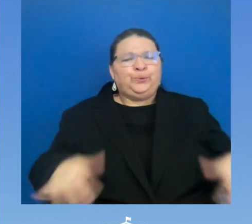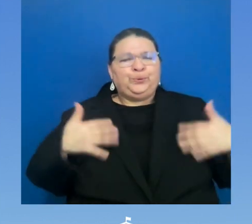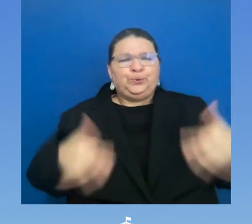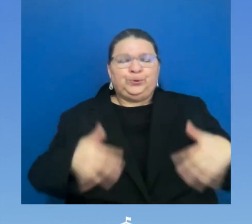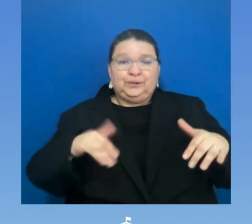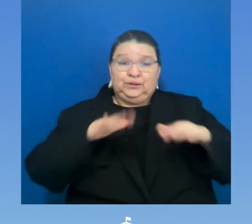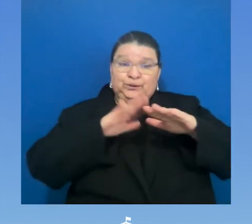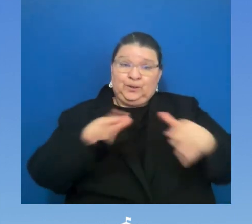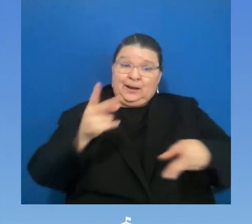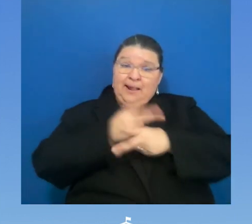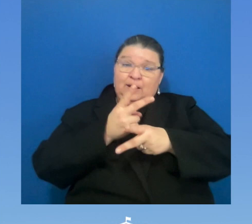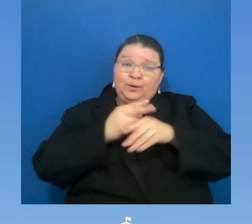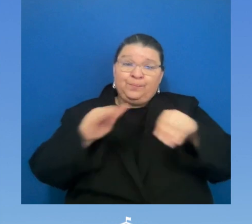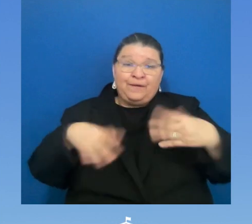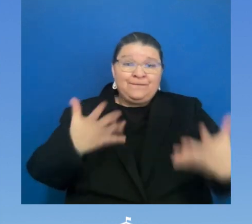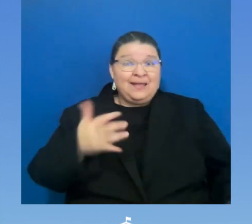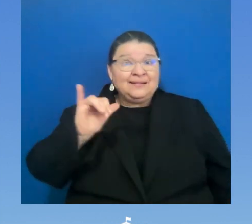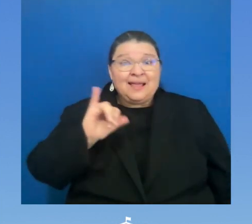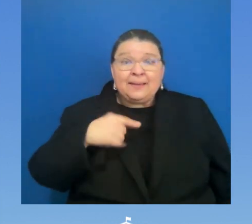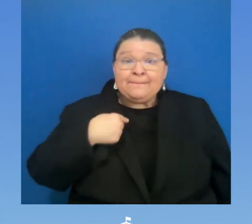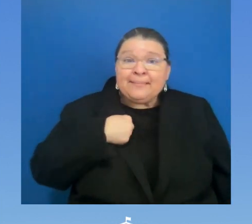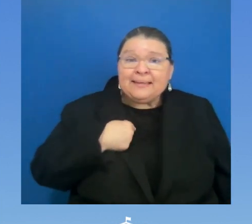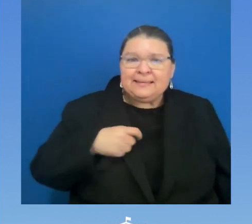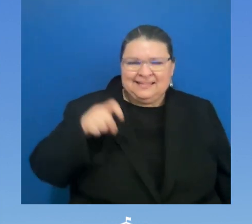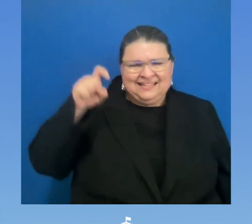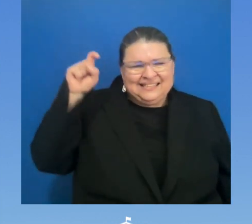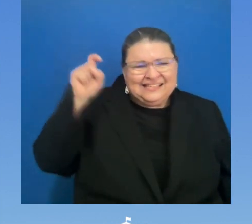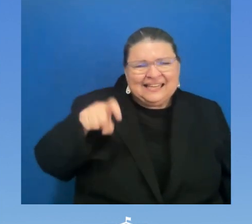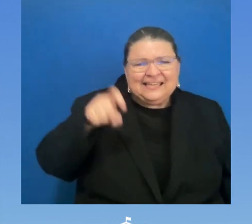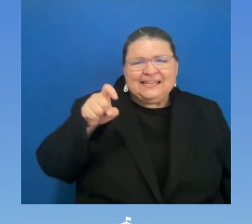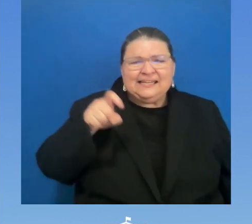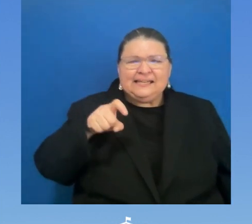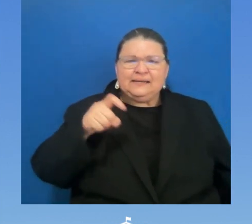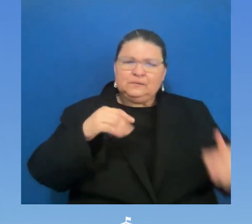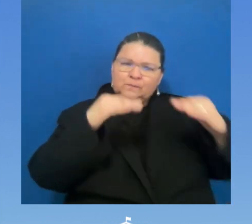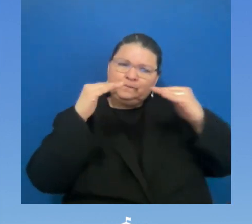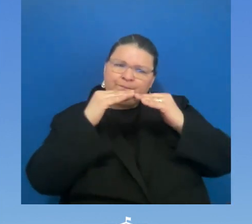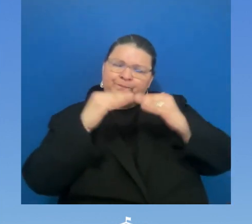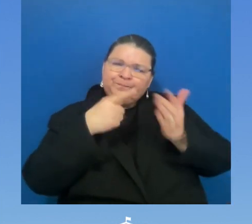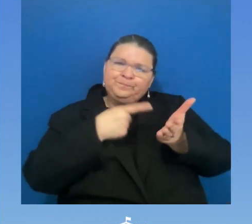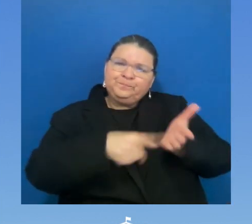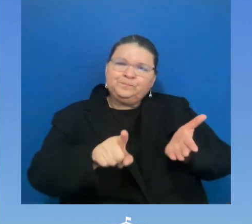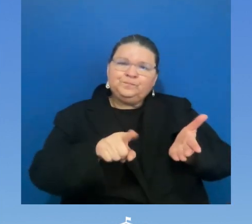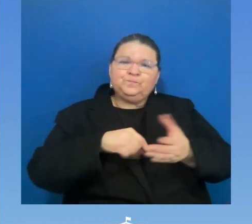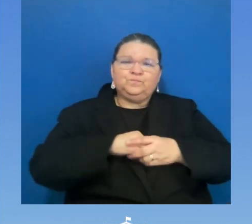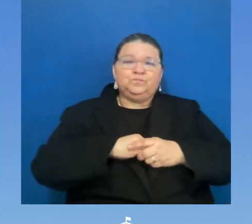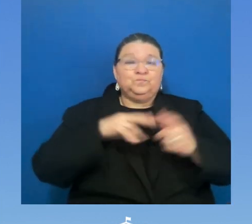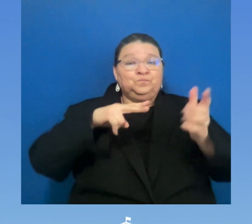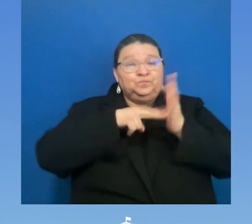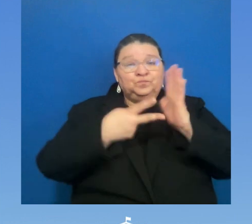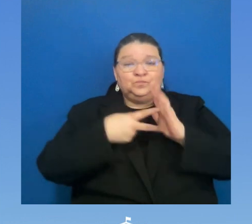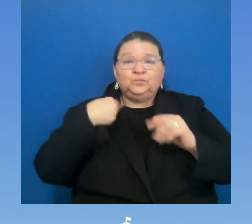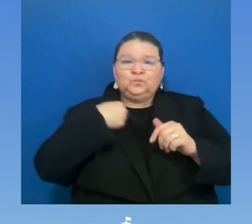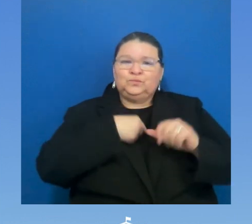Providers like me ensure that people, especially women, can participate in the workforce. We know that sent out of $2